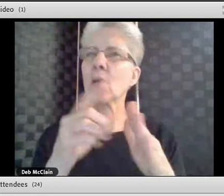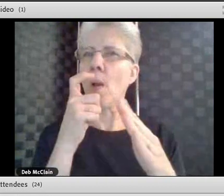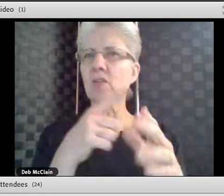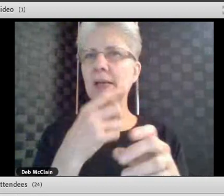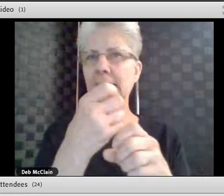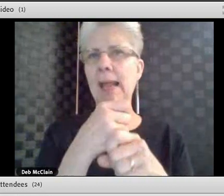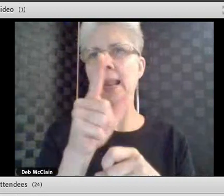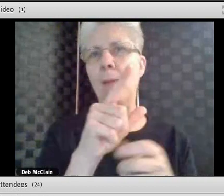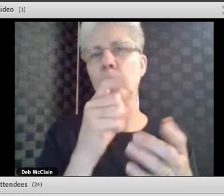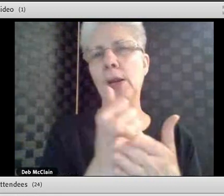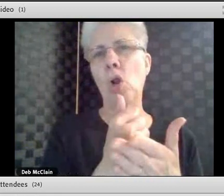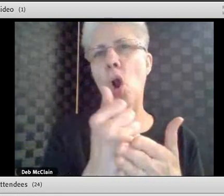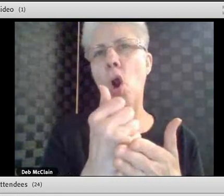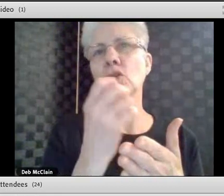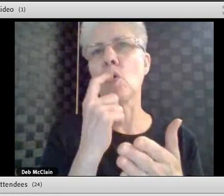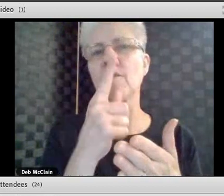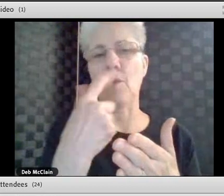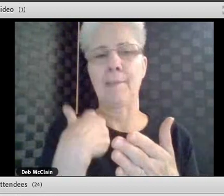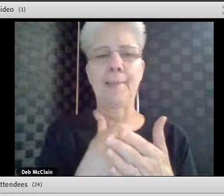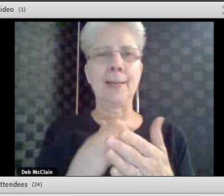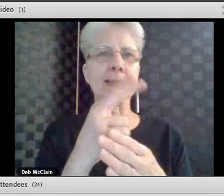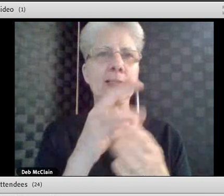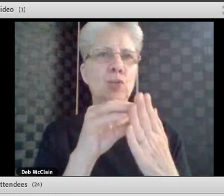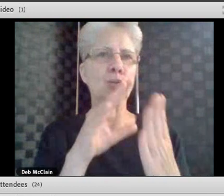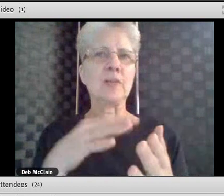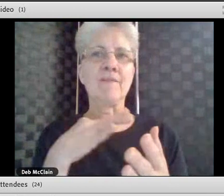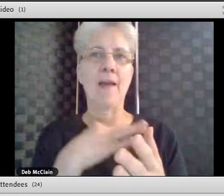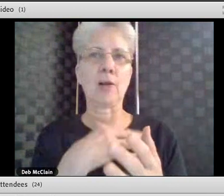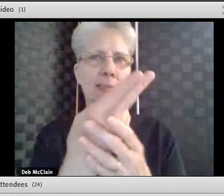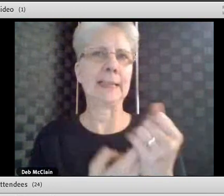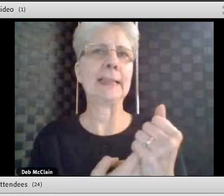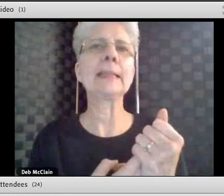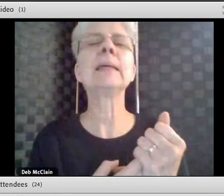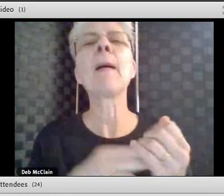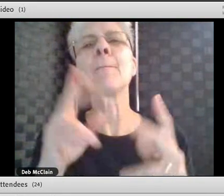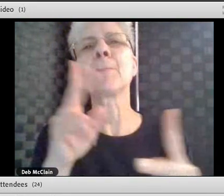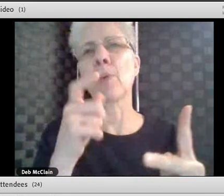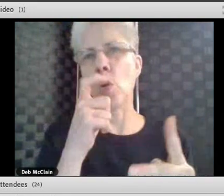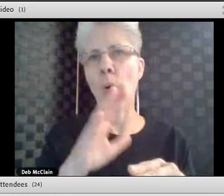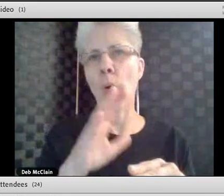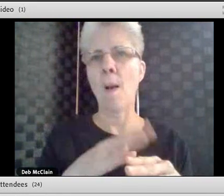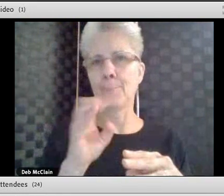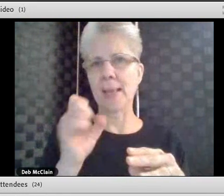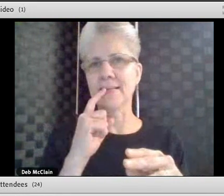And basically whoever can get a library card, and so for us it's the students and faculty